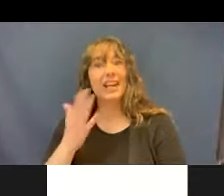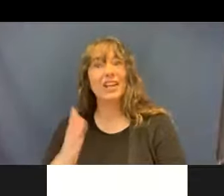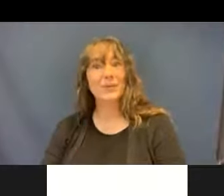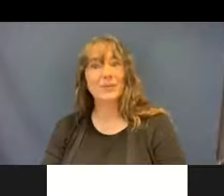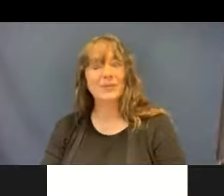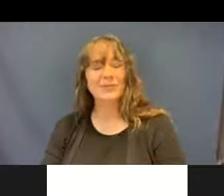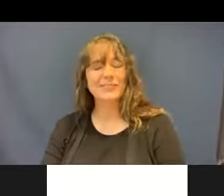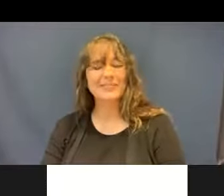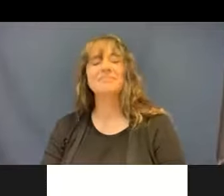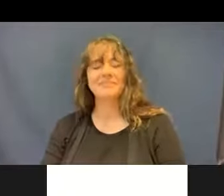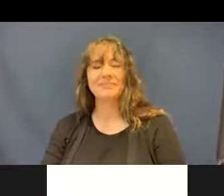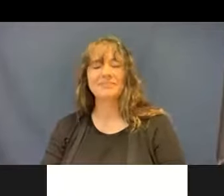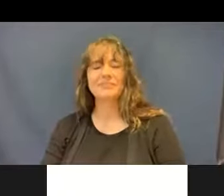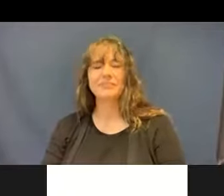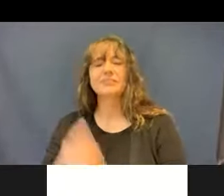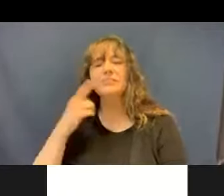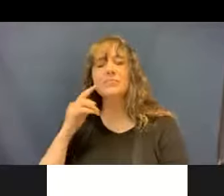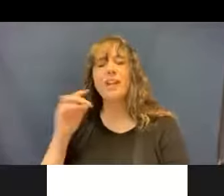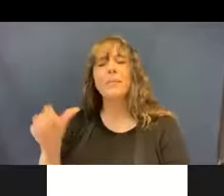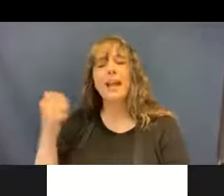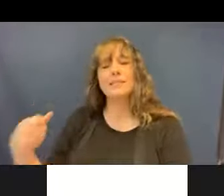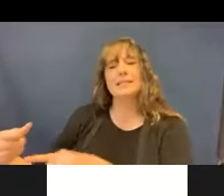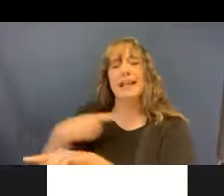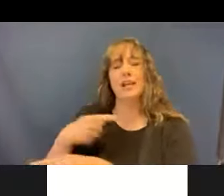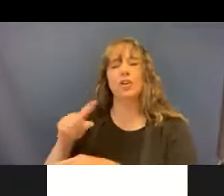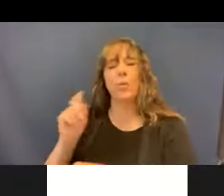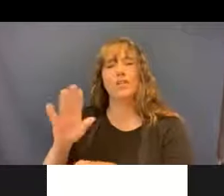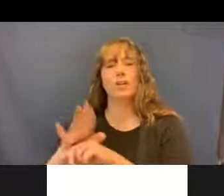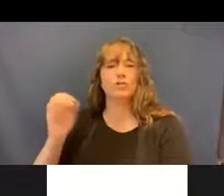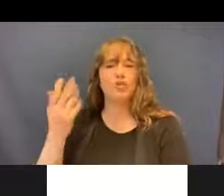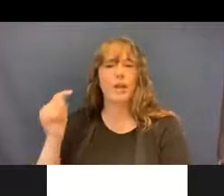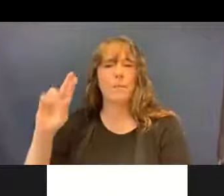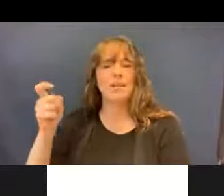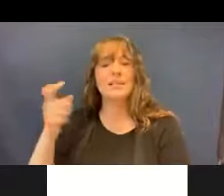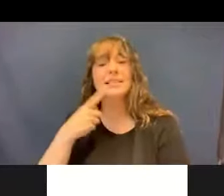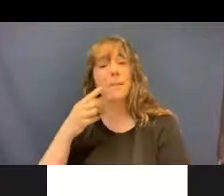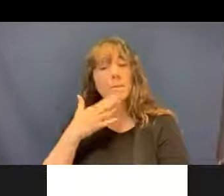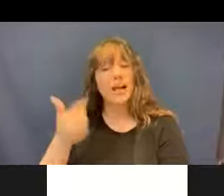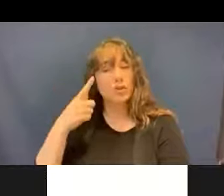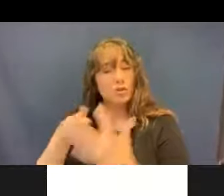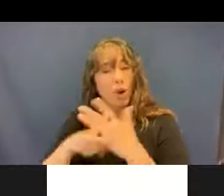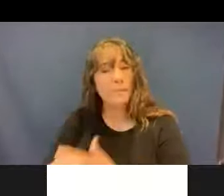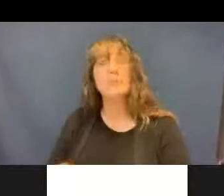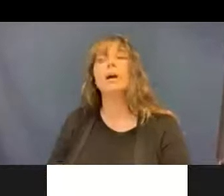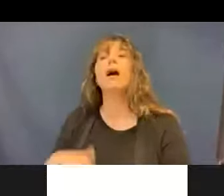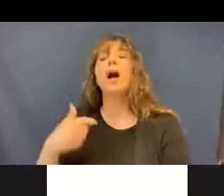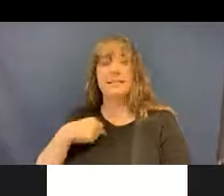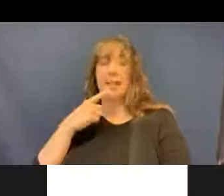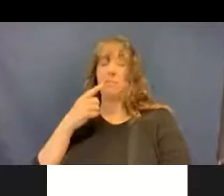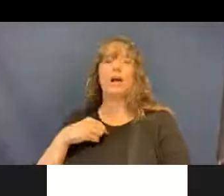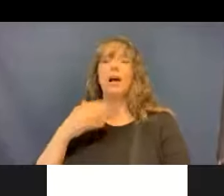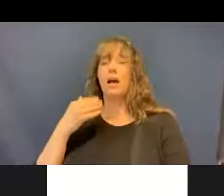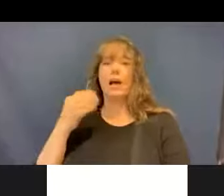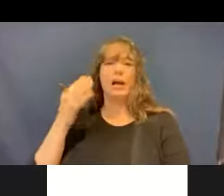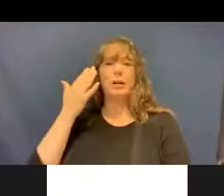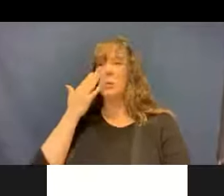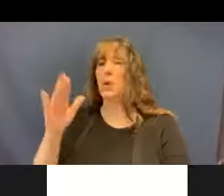would it be best to start by saying I know no ASL and then having them let me know if